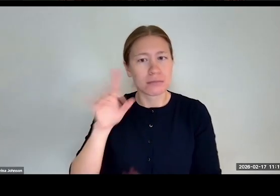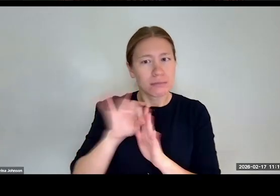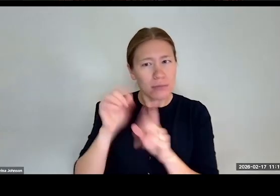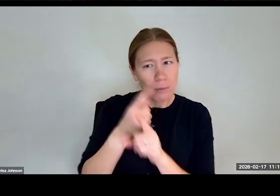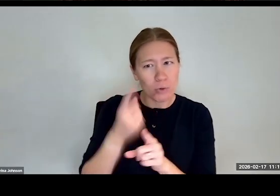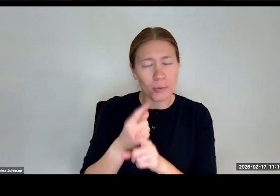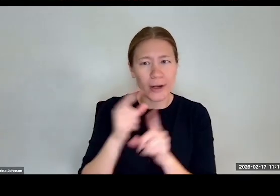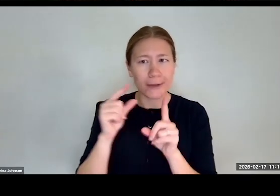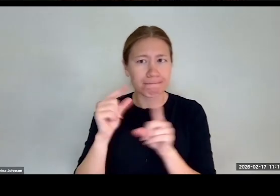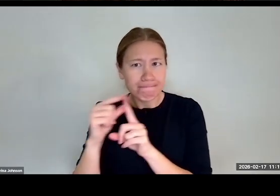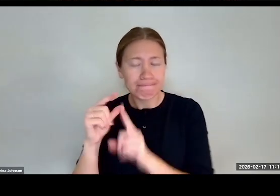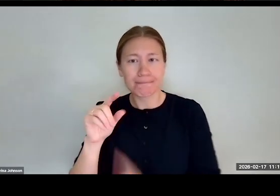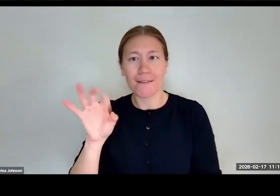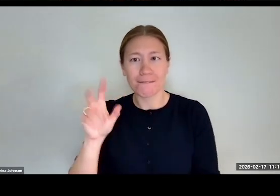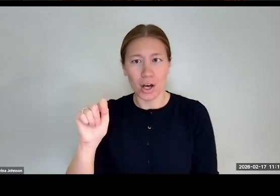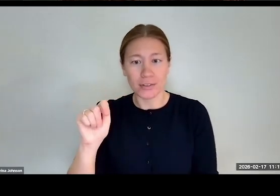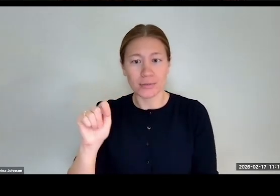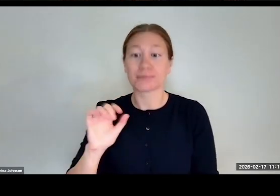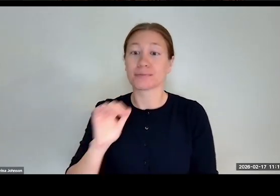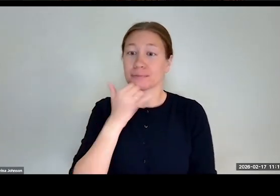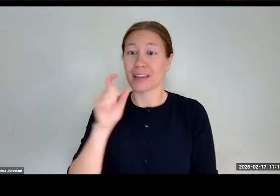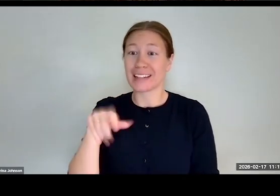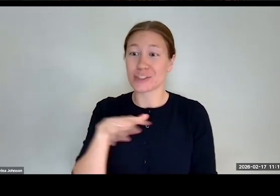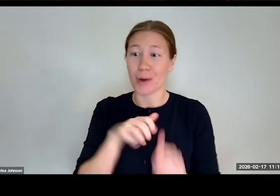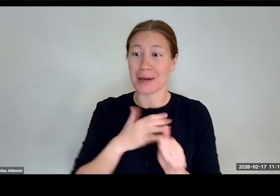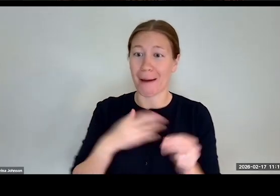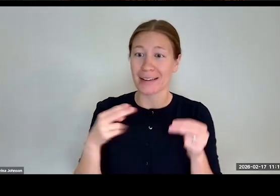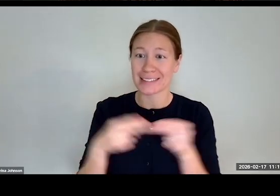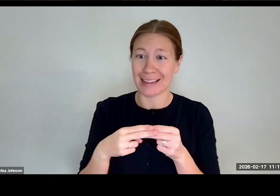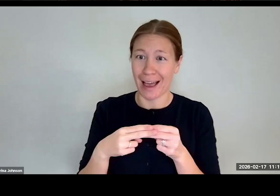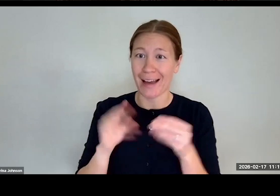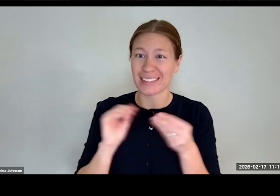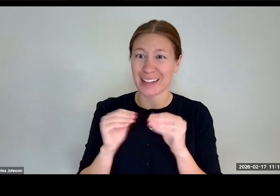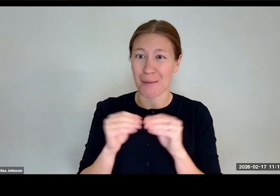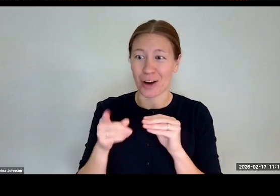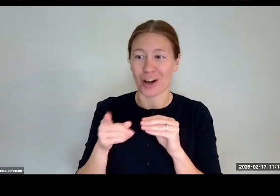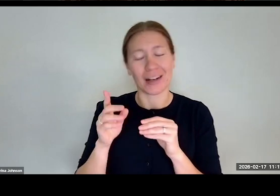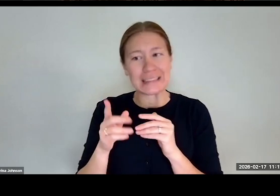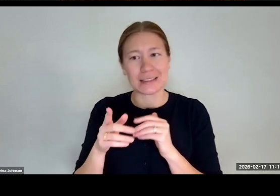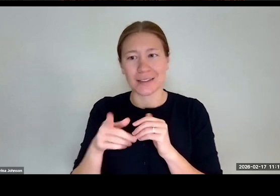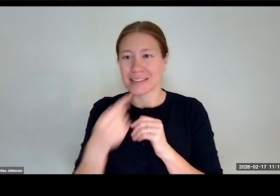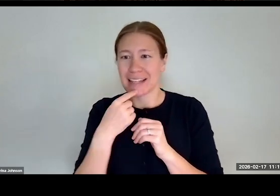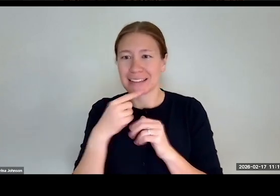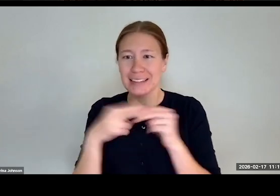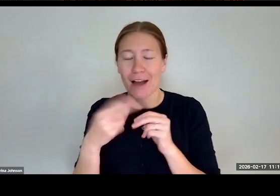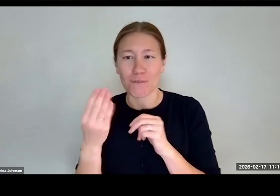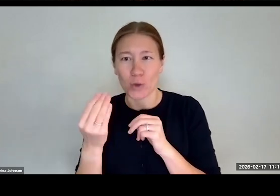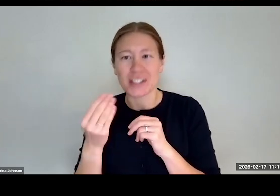and we've got some of those on. Oh, I need to update my slide numbers. It's gonna be on slide 15, the next one. And we also wanna make sure